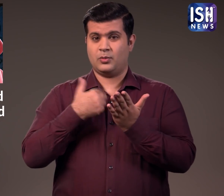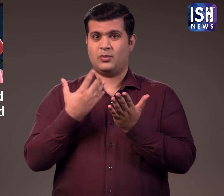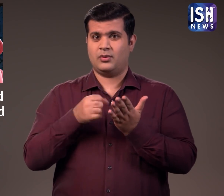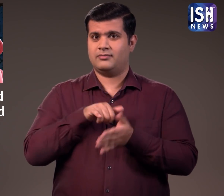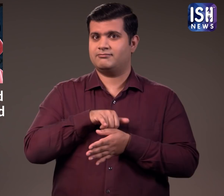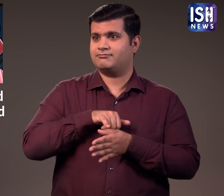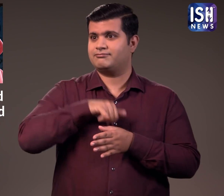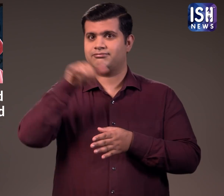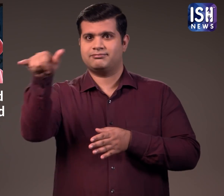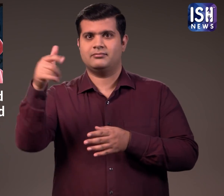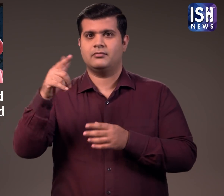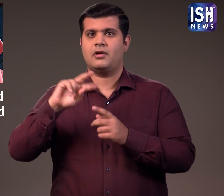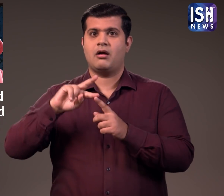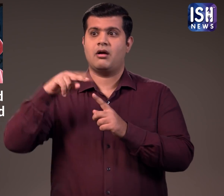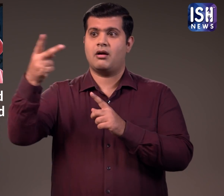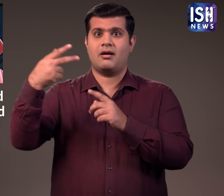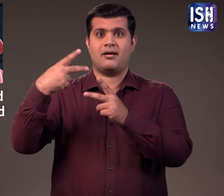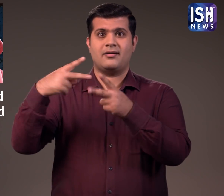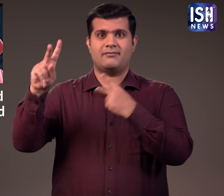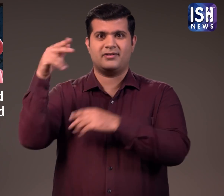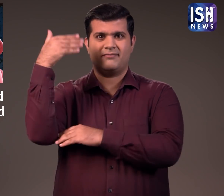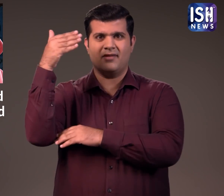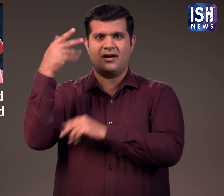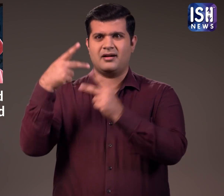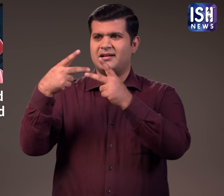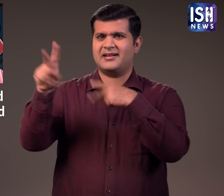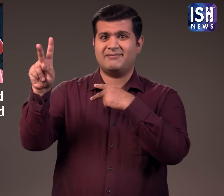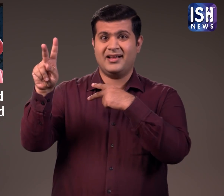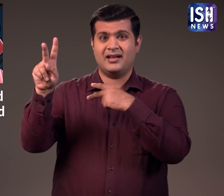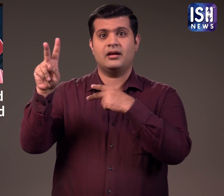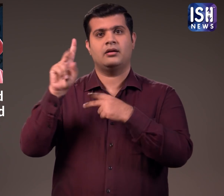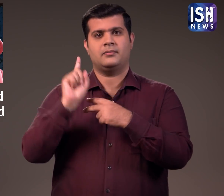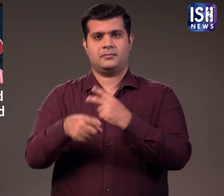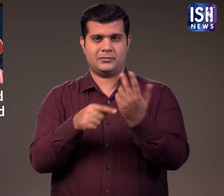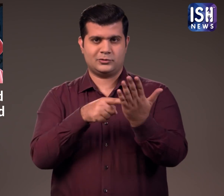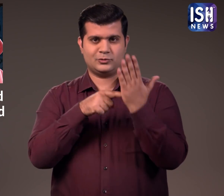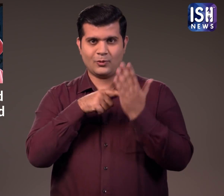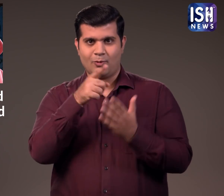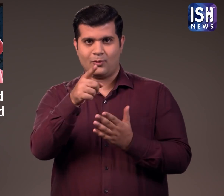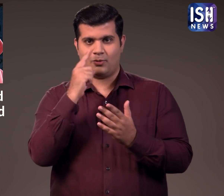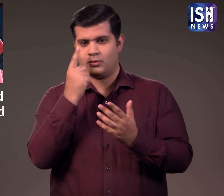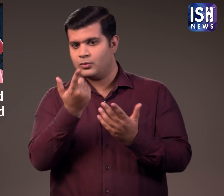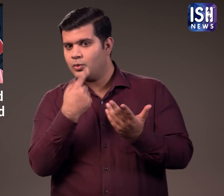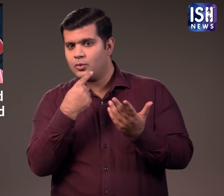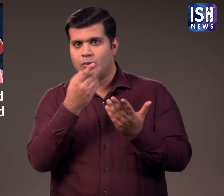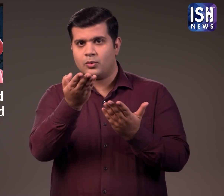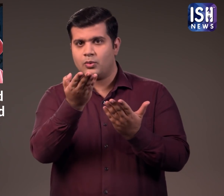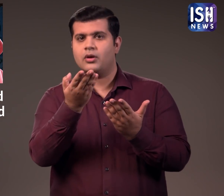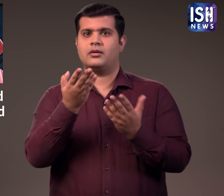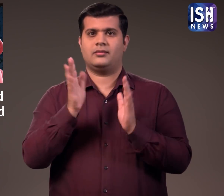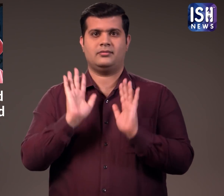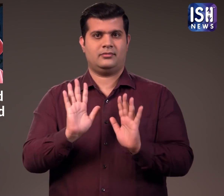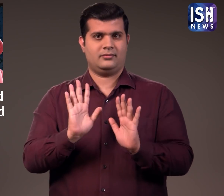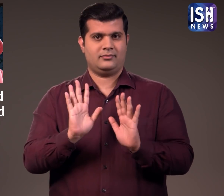wants to fly to another country. That time a passport must be shown to prove your identity.